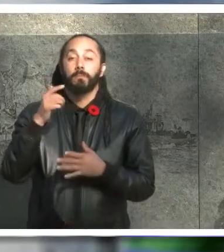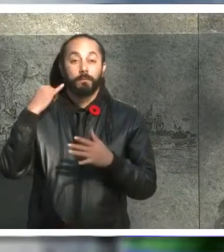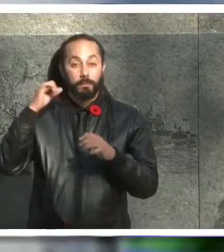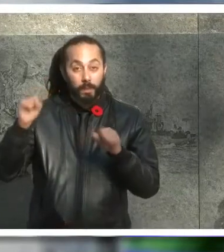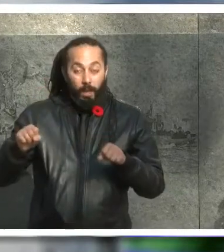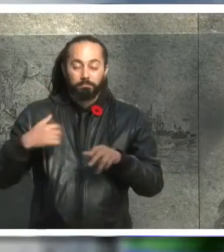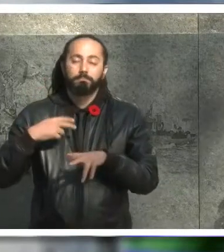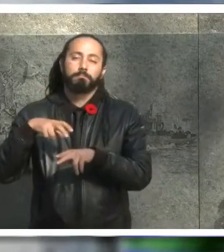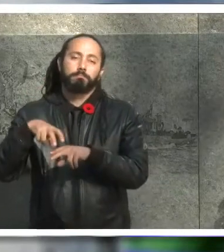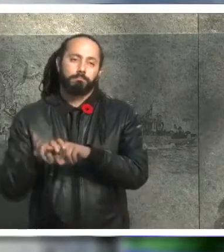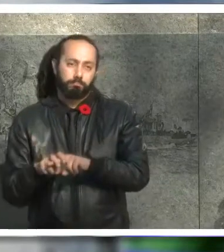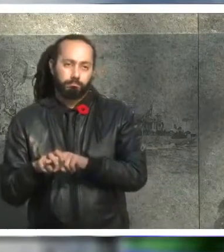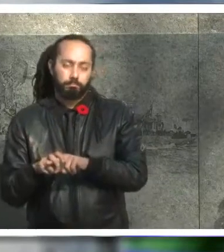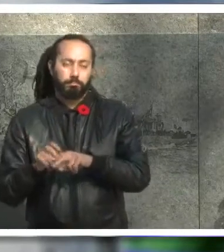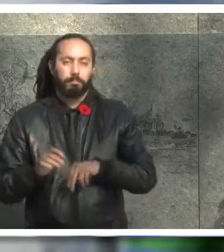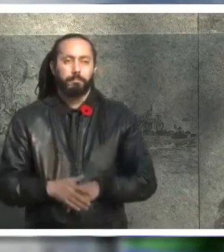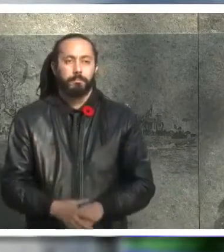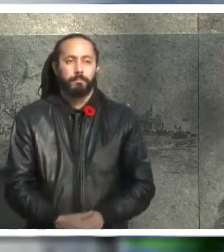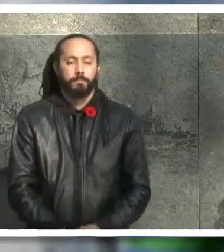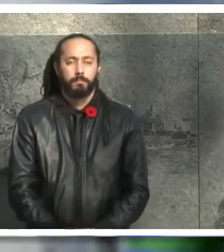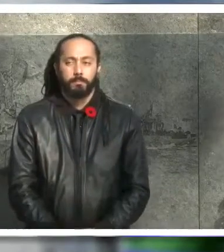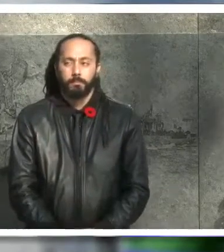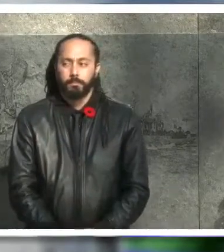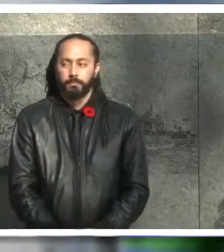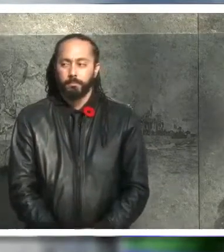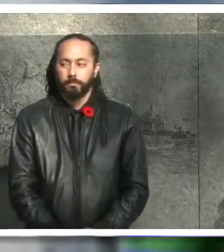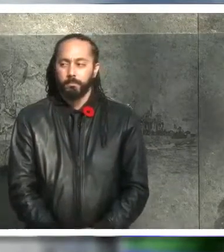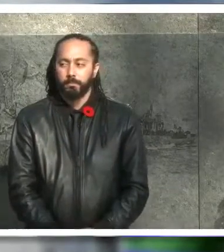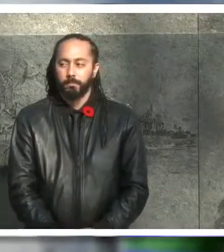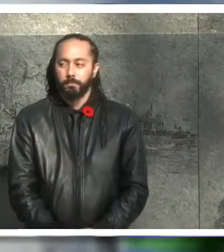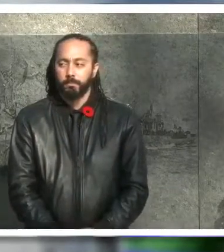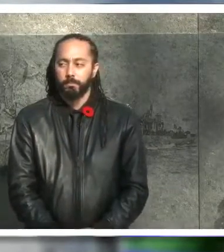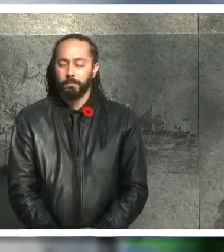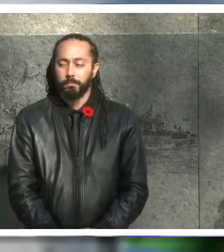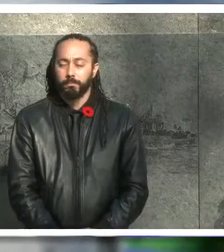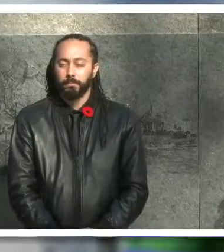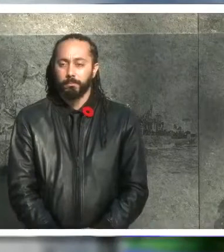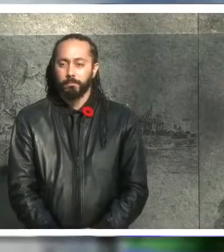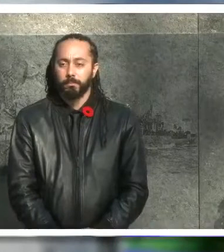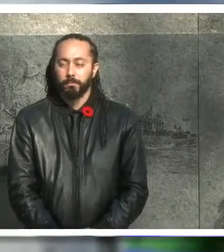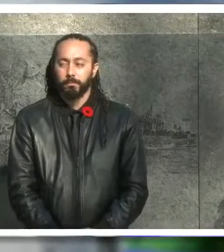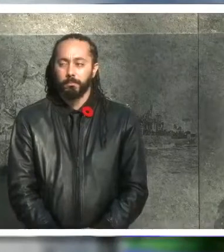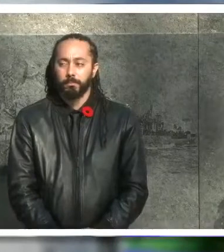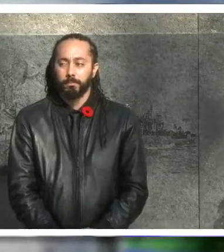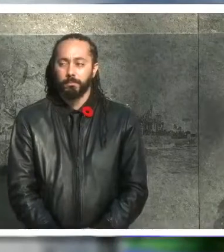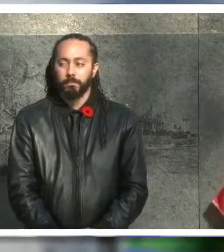Those who can please be seated. (Speaks French)